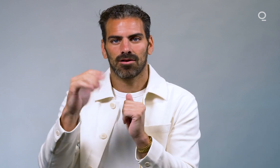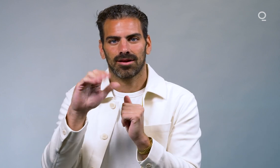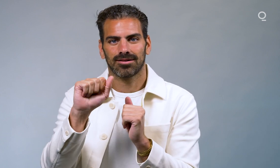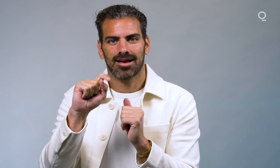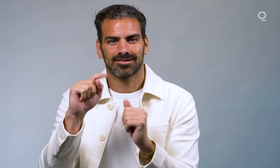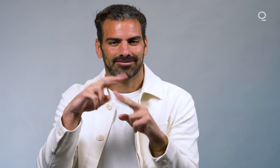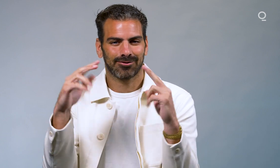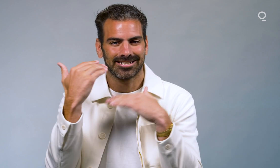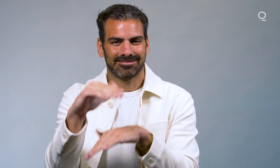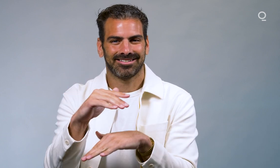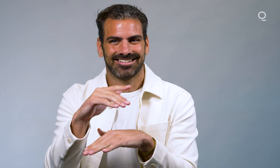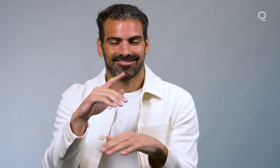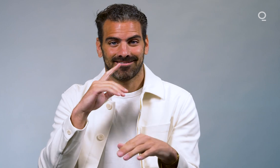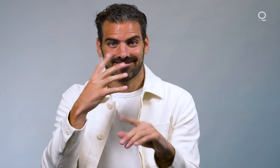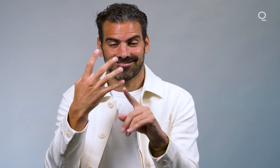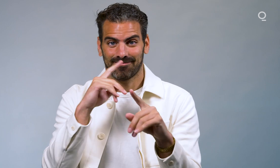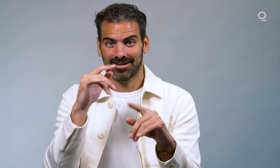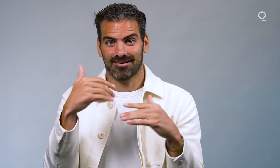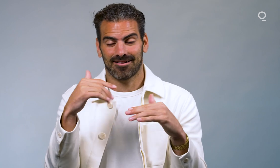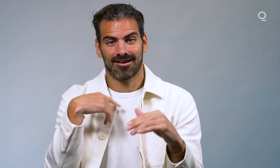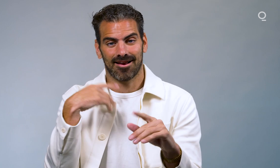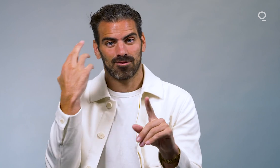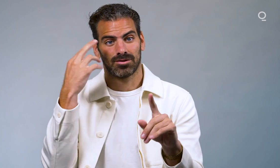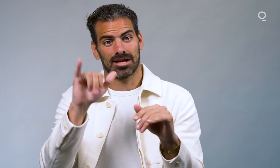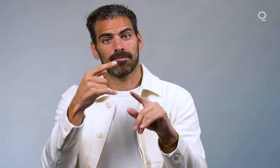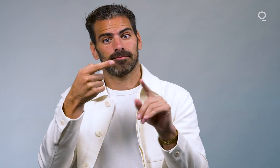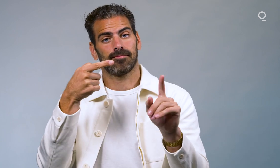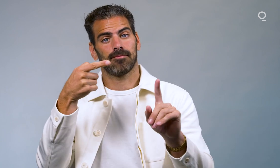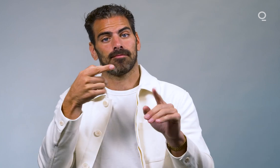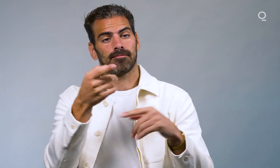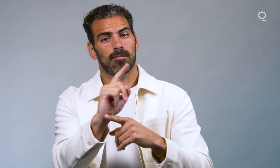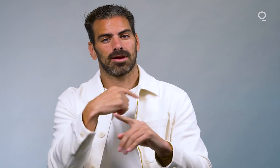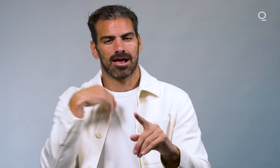I was texting back and forth with everybody else, which is incredibly limited. I mean, think about how fast we can text, right?